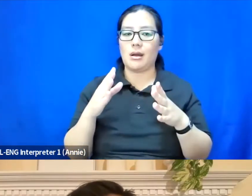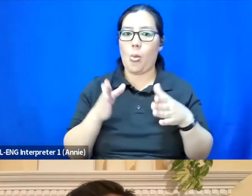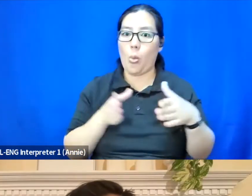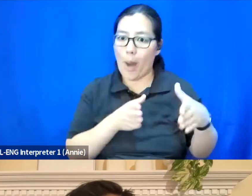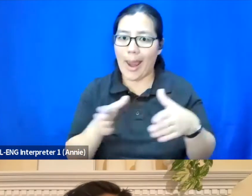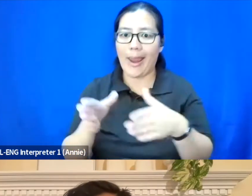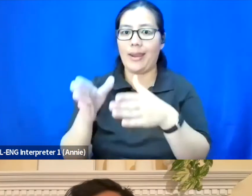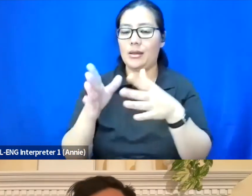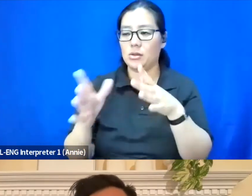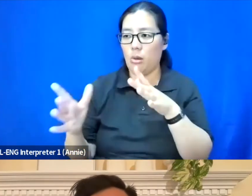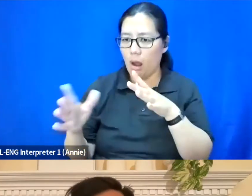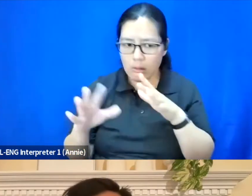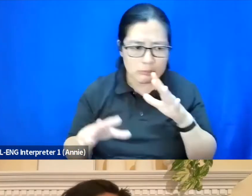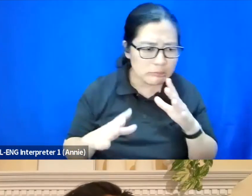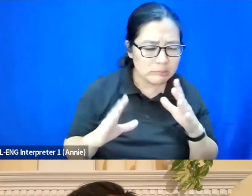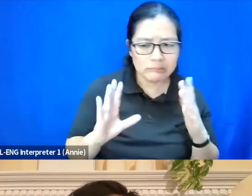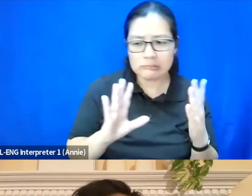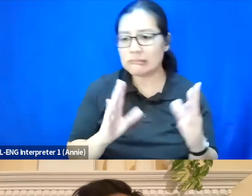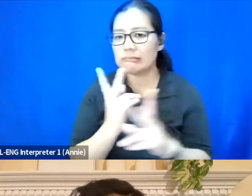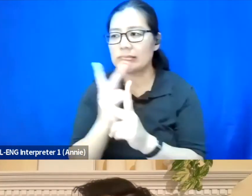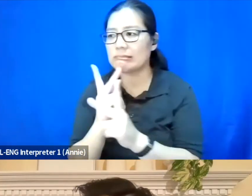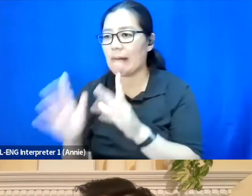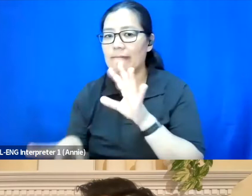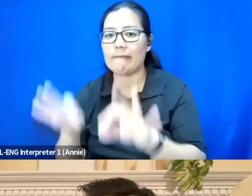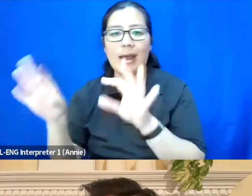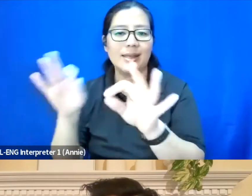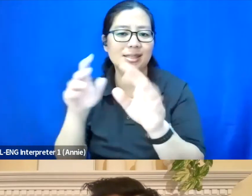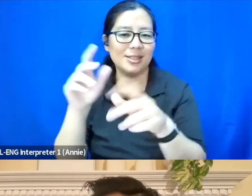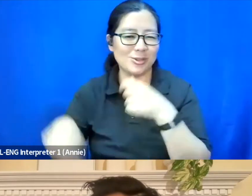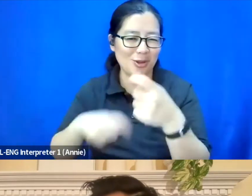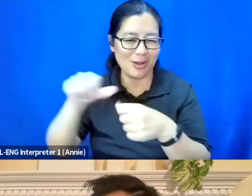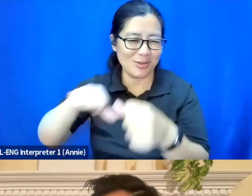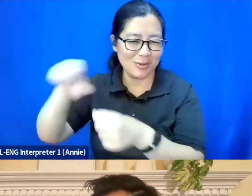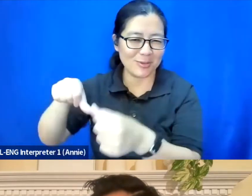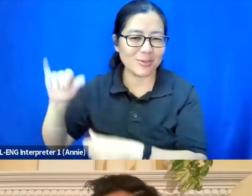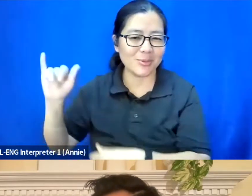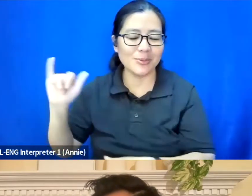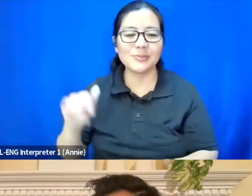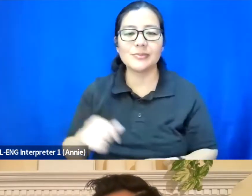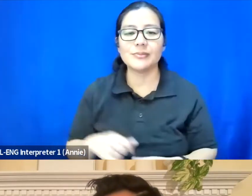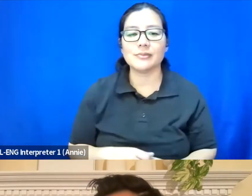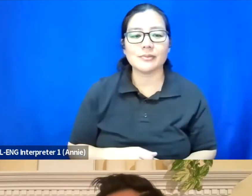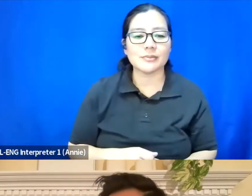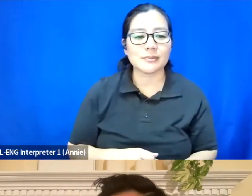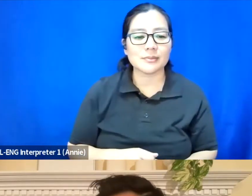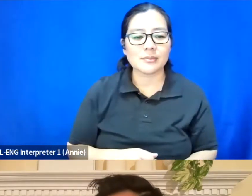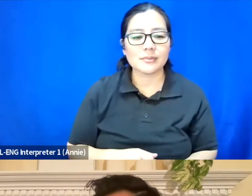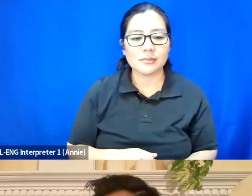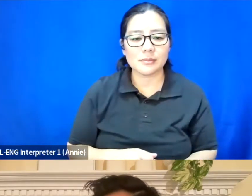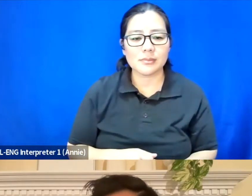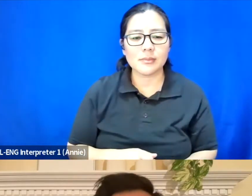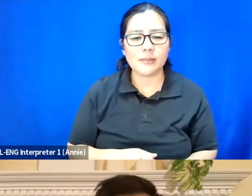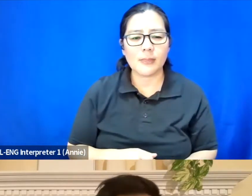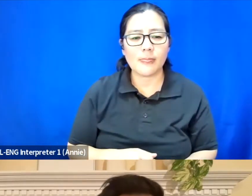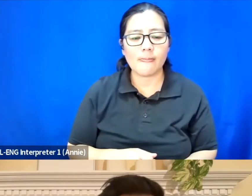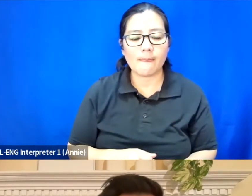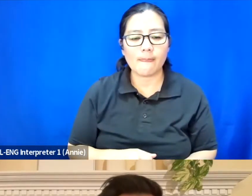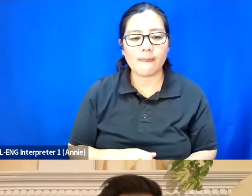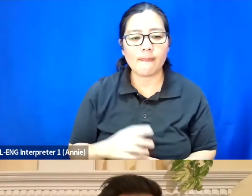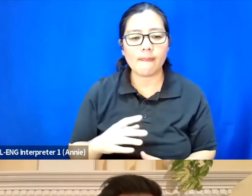And so it's -- so the book both becomes sort of like a celebration of a community, but also a way to -- to connect to a community, or to, kind of, connect yourself to a community. And I was wondering, kind of, what both of your most recent books have, kind of, done in -- in, kind of, the work of your life of -- of existing with community. So, for me, community has always been something that I've searched for. I've always felt weird and alien and like I didn't belong. And even though technology changes, the need for community does not change. So back in 1997, I was stapling zines with a long-armed stapler at Kinkos and getting, like, thirty packages a day of mixtapes, some letters, and all these things. And then that turned into blogging or, like, live journal. And that took up a number of years.